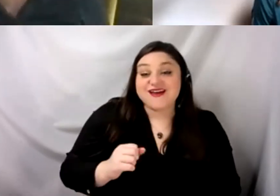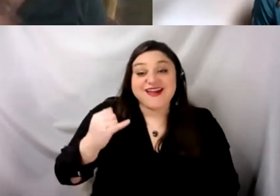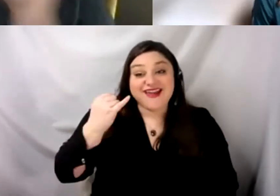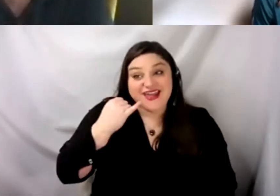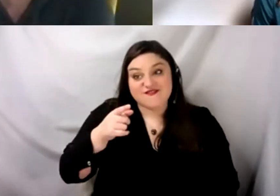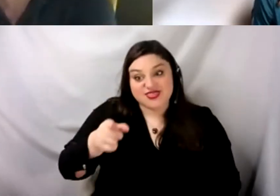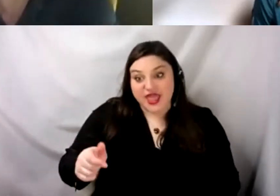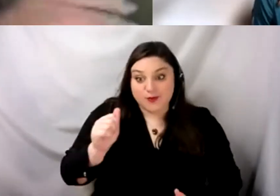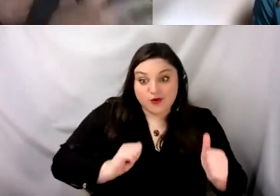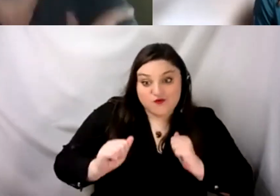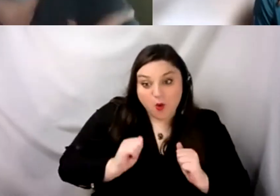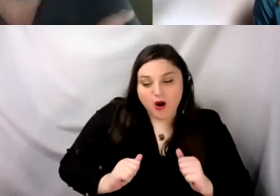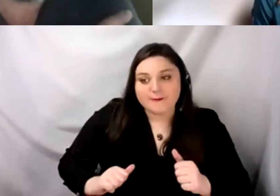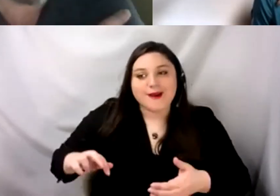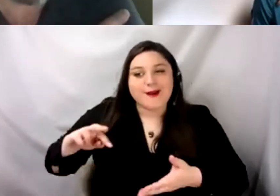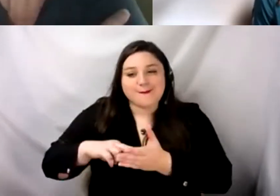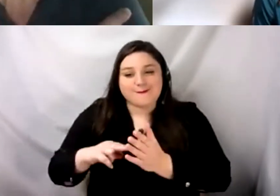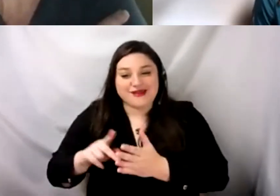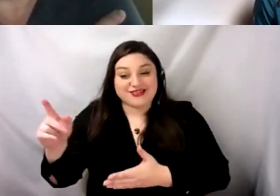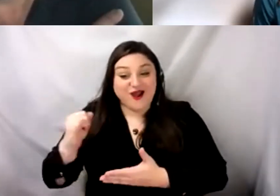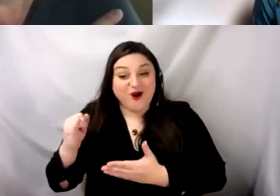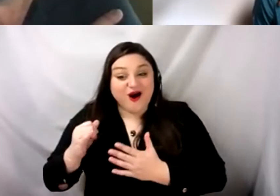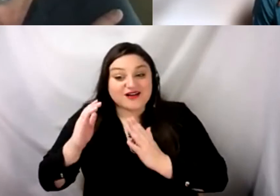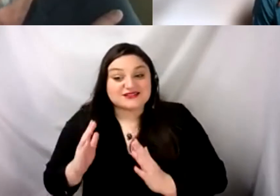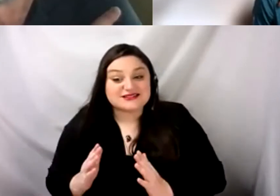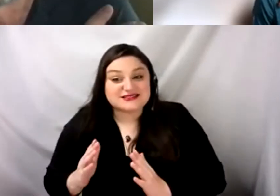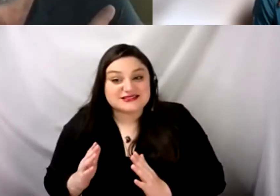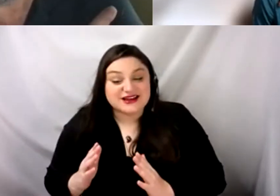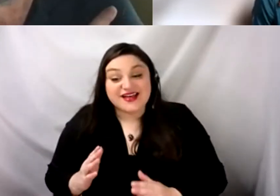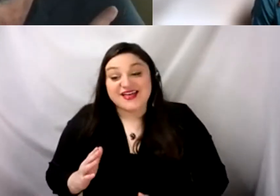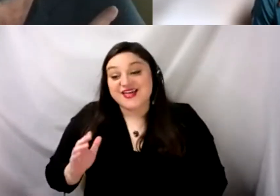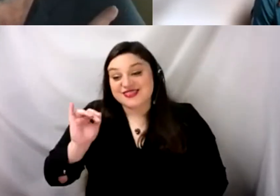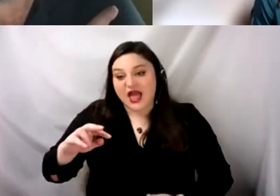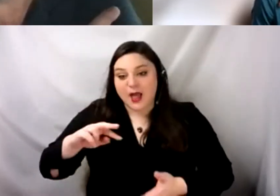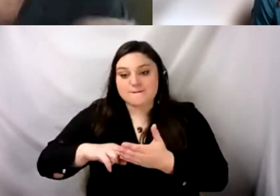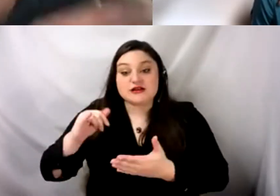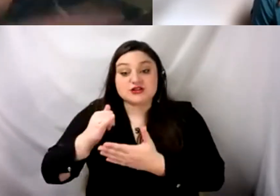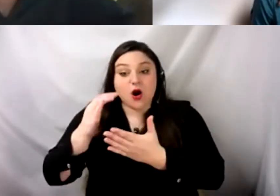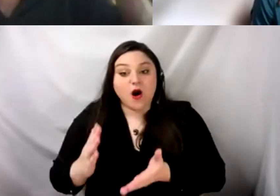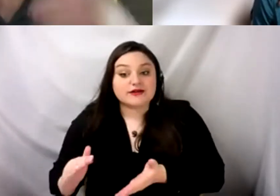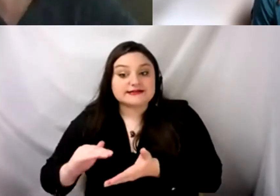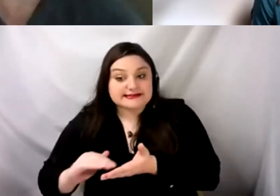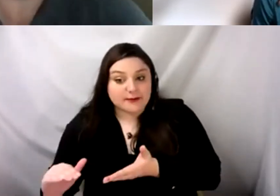the out-of-state exception applies to them. I'm not quite sure what happens